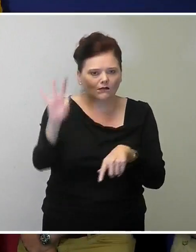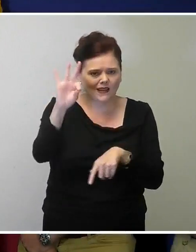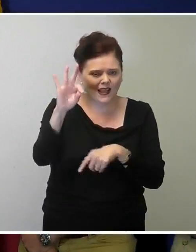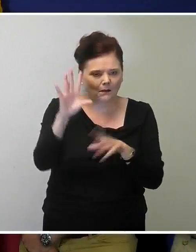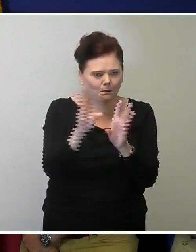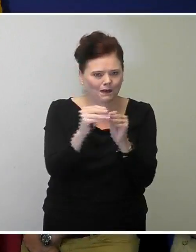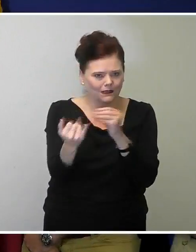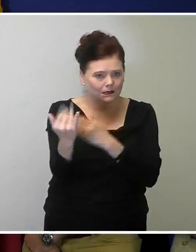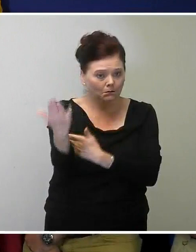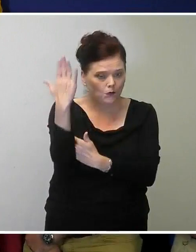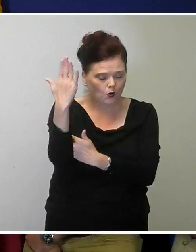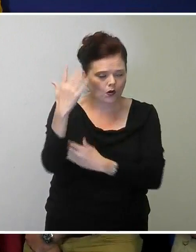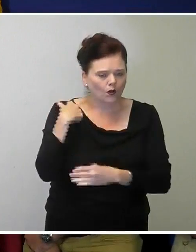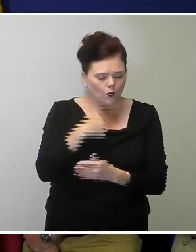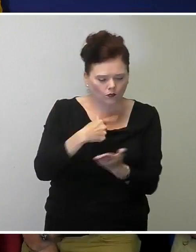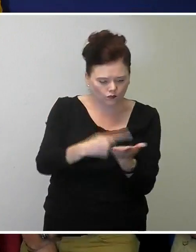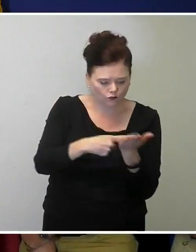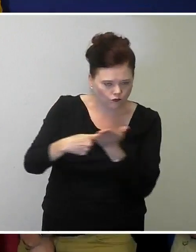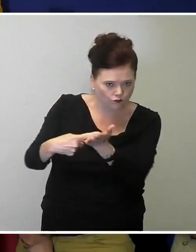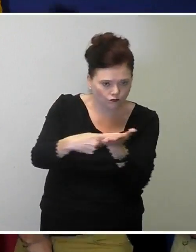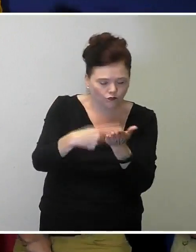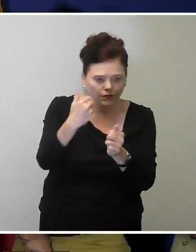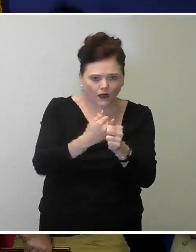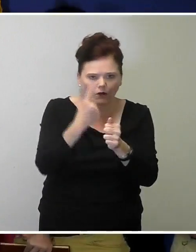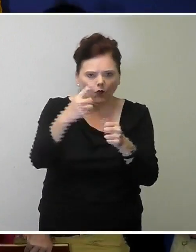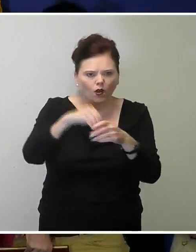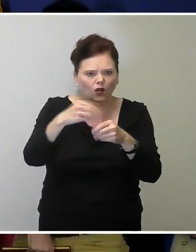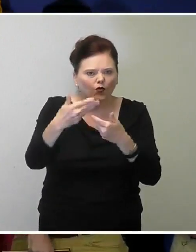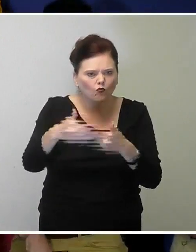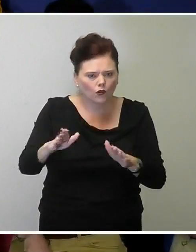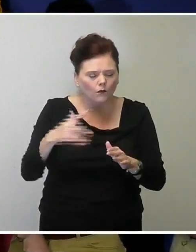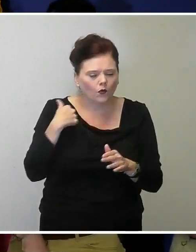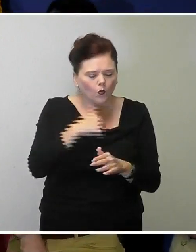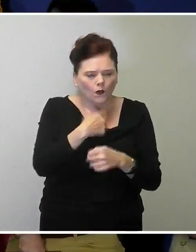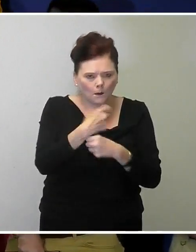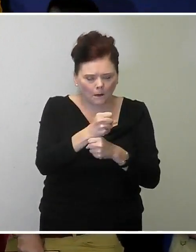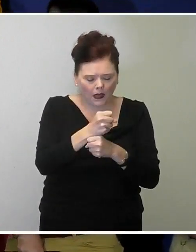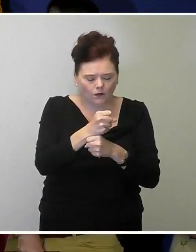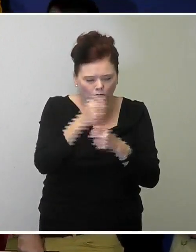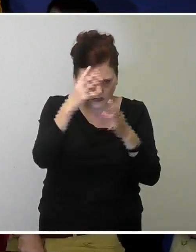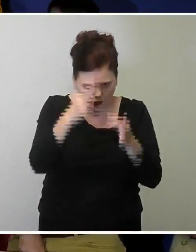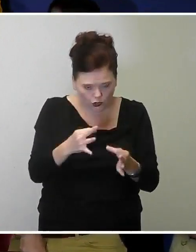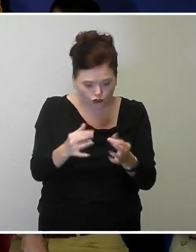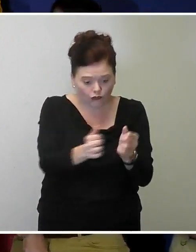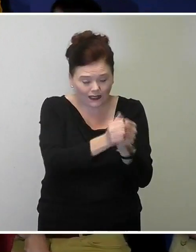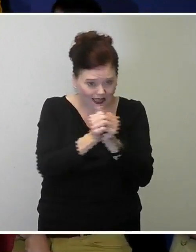GOVERNMENT. 00 A.M. MEETING THIS MORNING WE DISCUSSED WITH